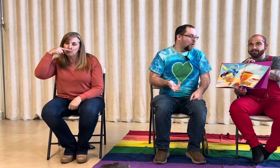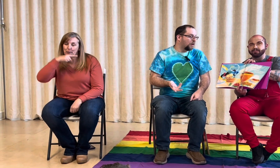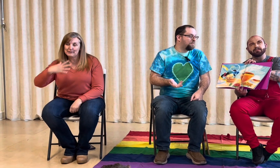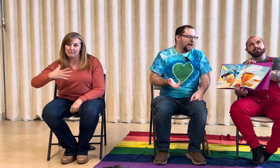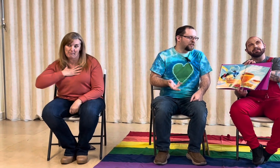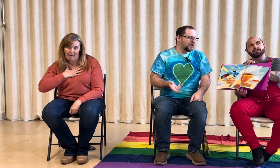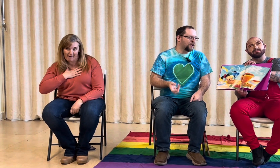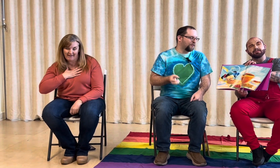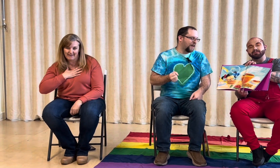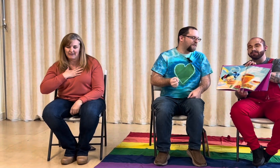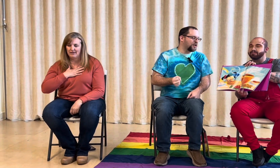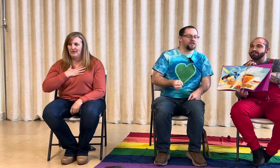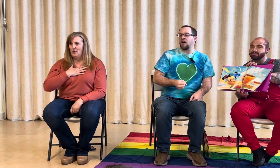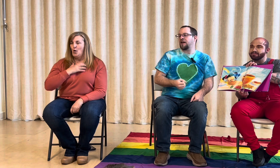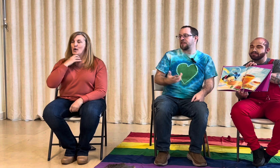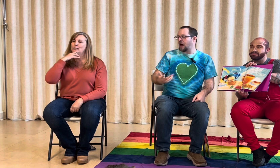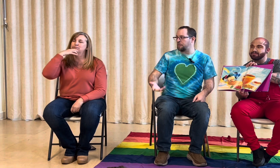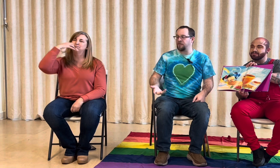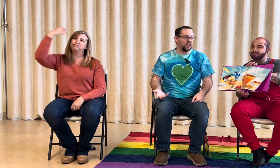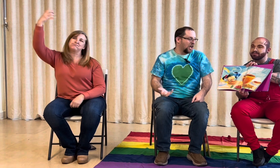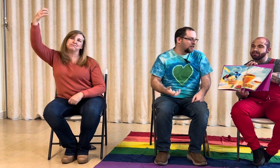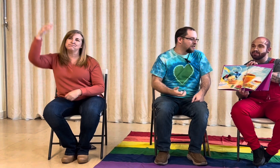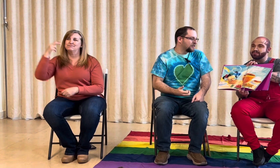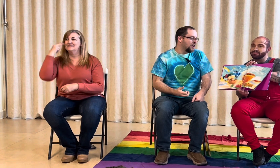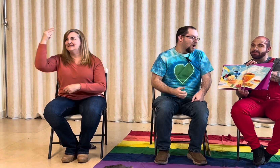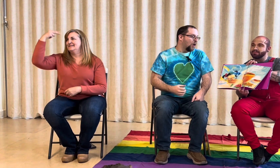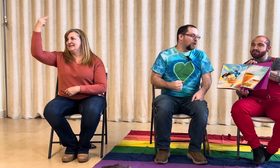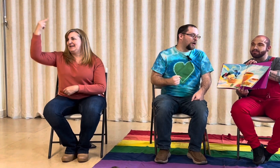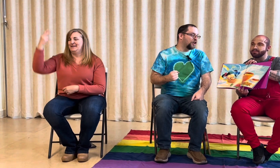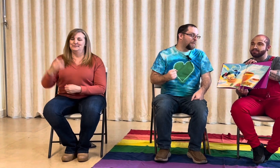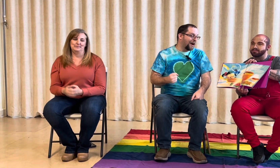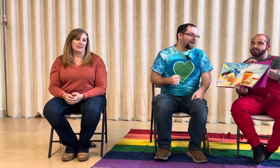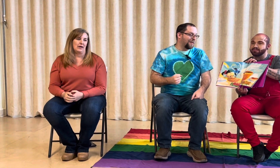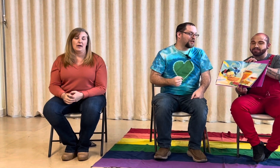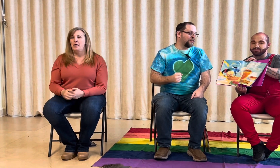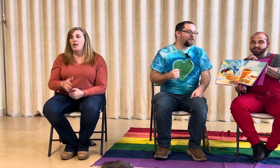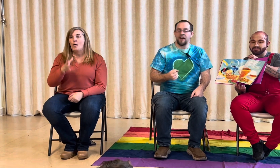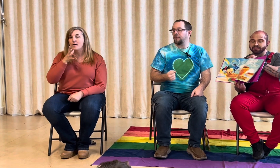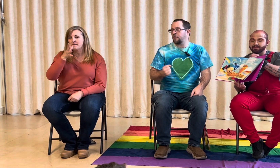or belting your favorite song at the top of your lungs, or when your parent makes your favorite